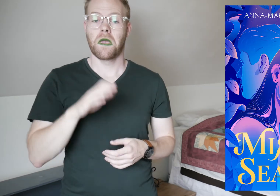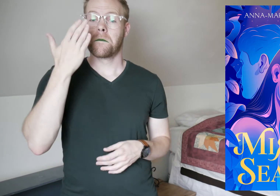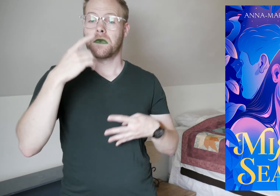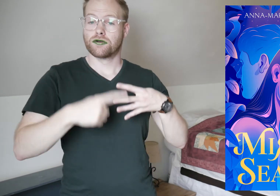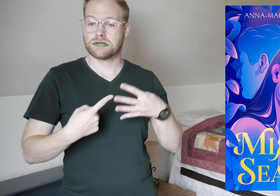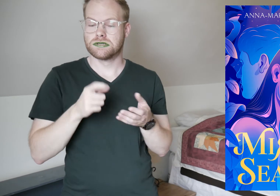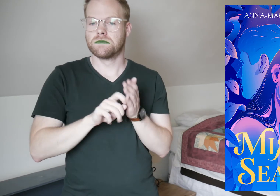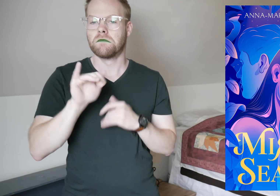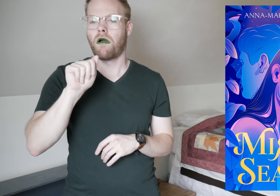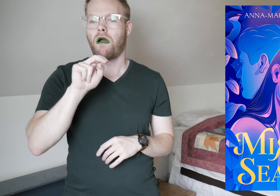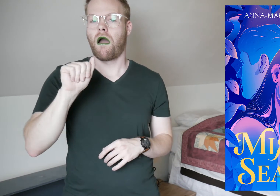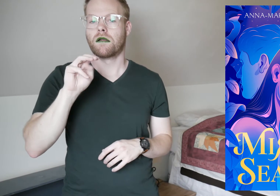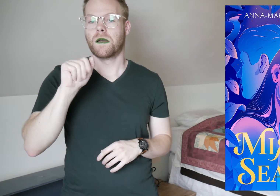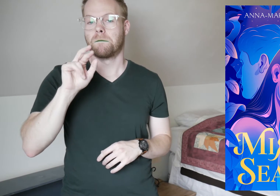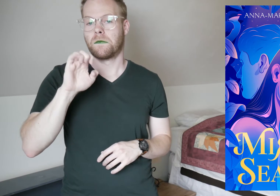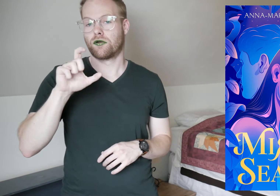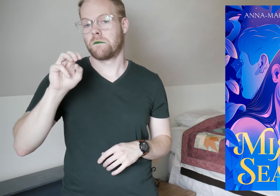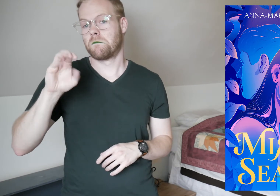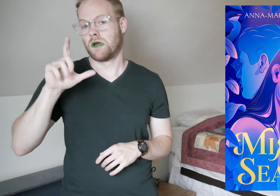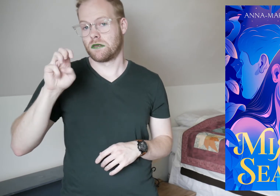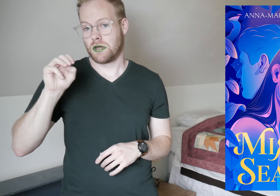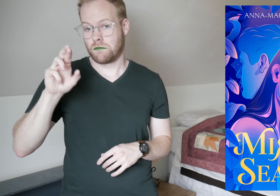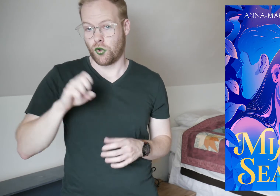The Mirror Season by Anna-Marie McLemore.